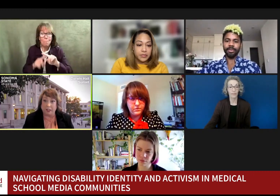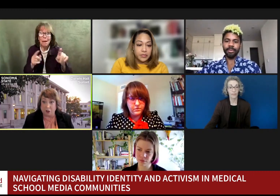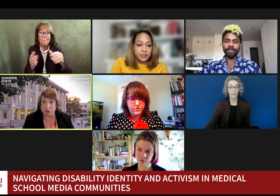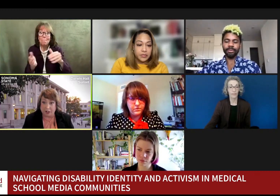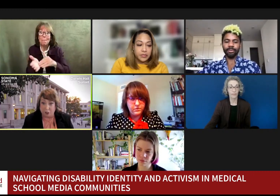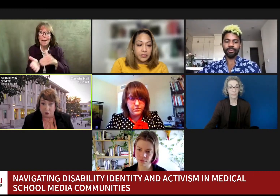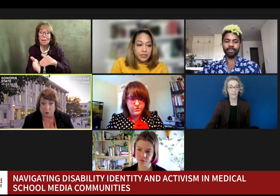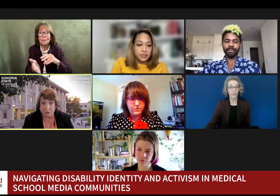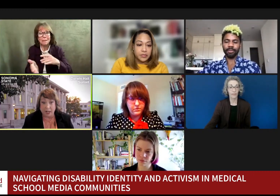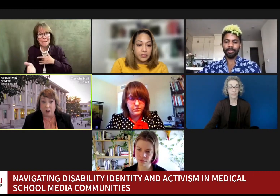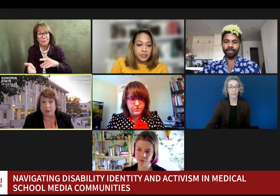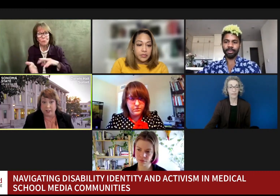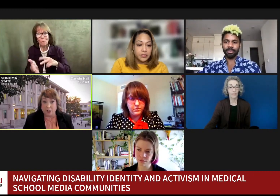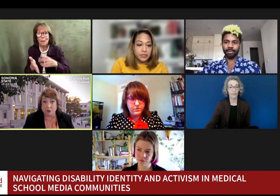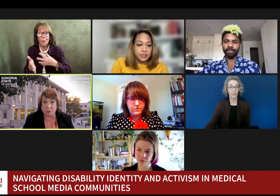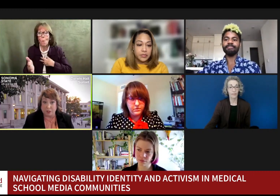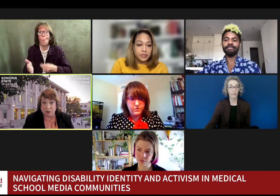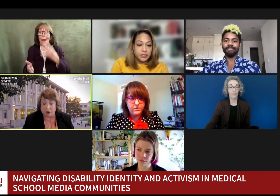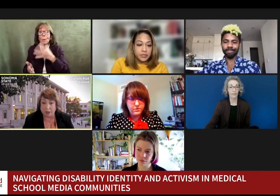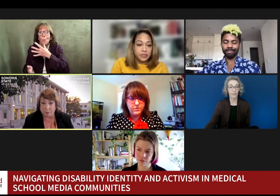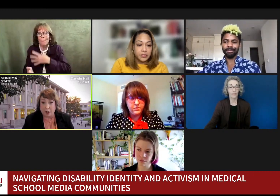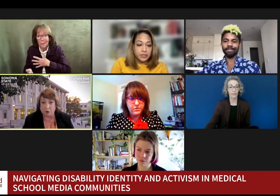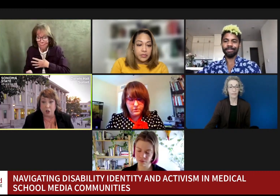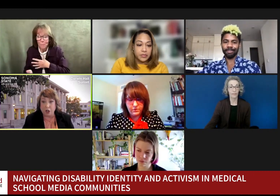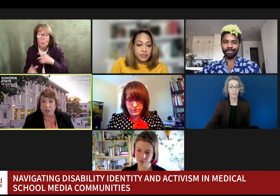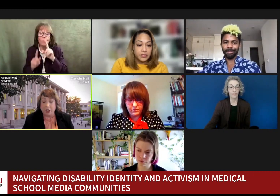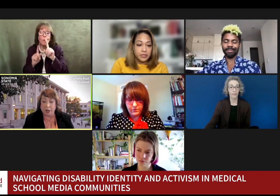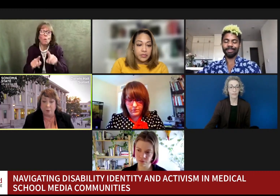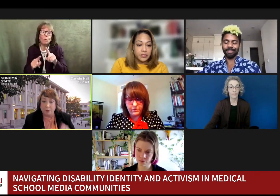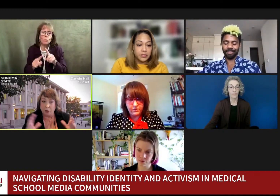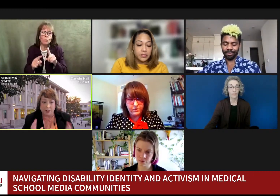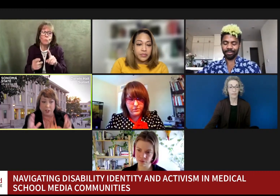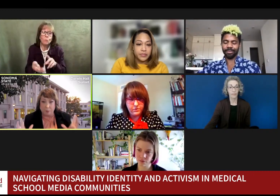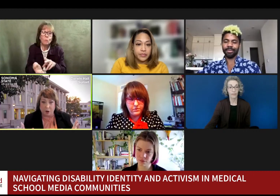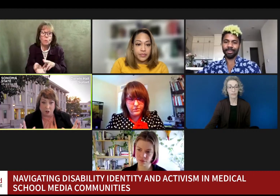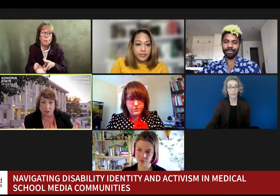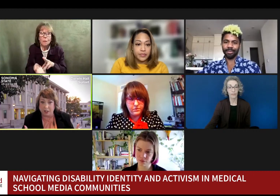you immediately start getting stripped down, as Andrea was talking about,